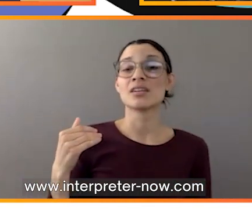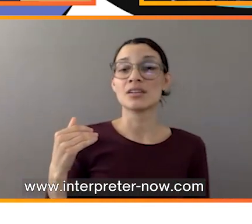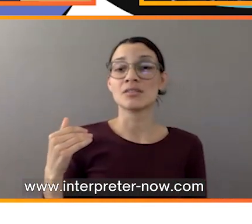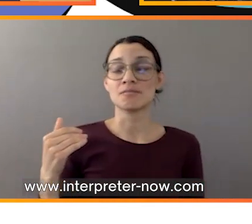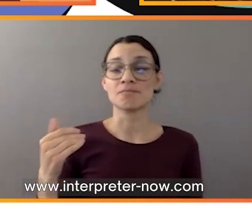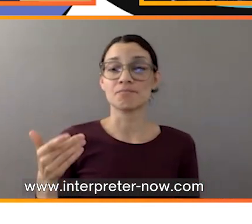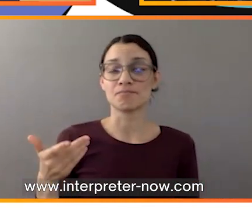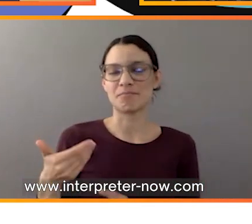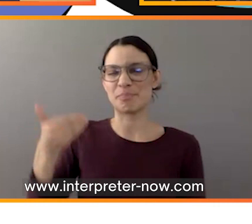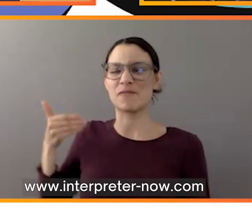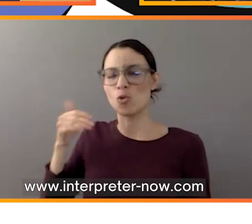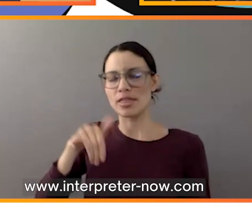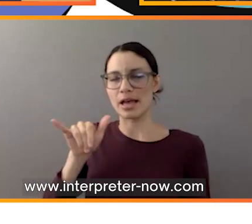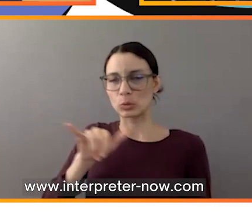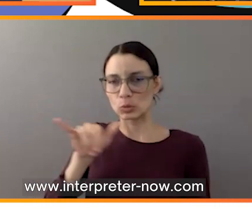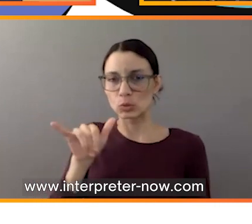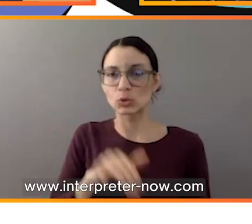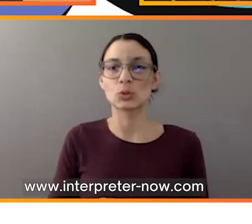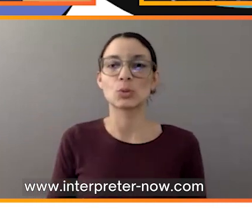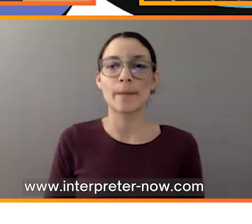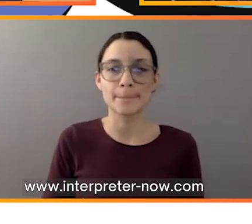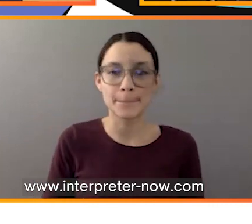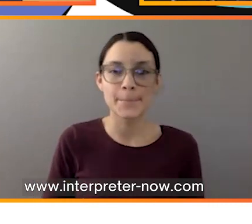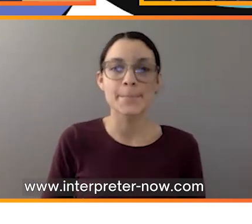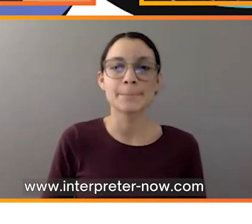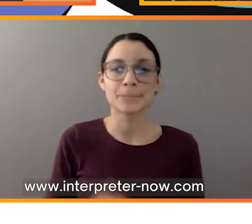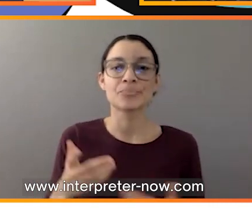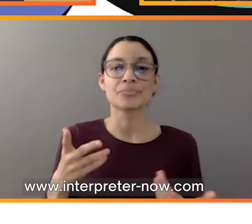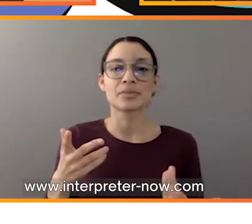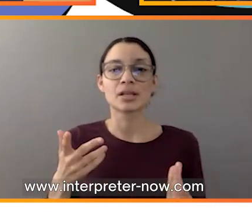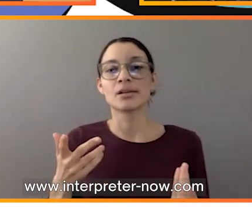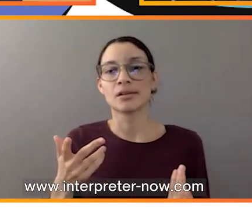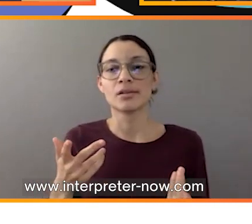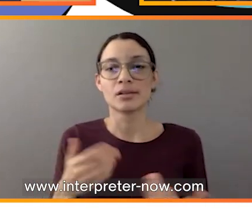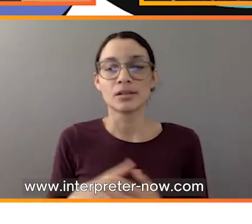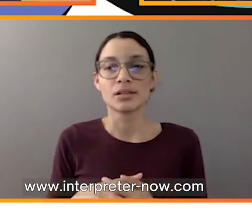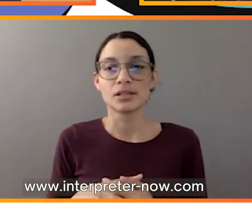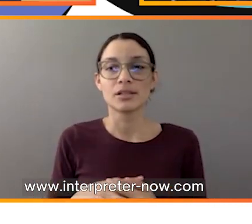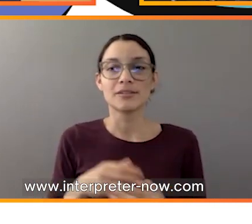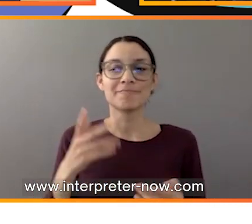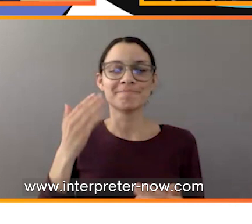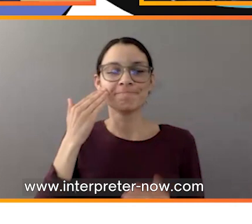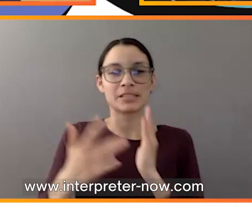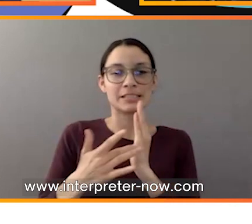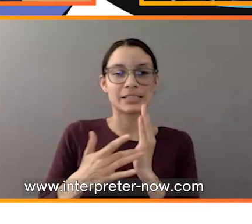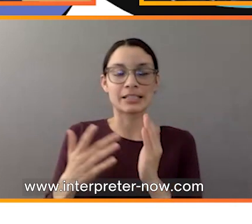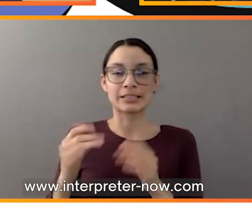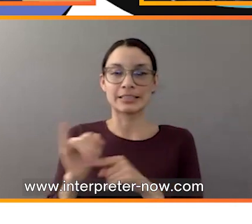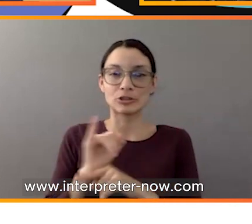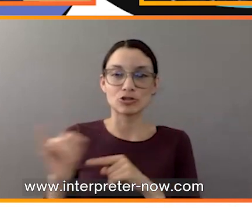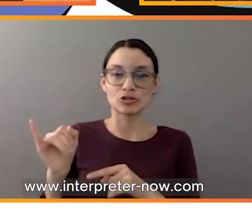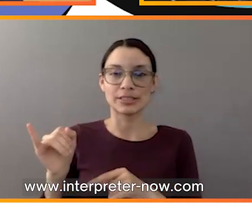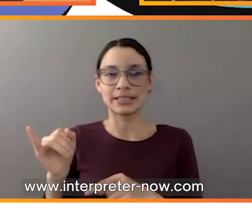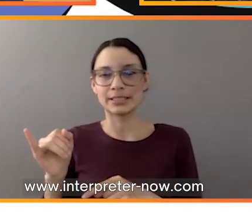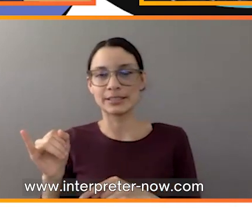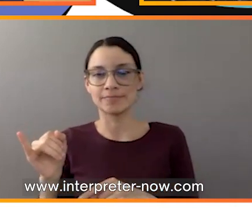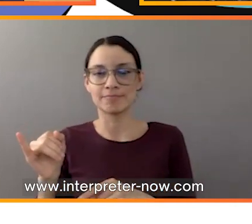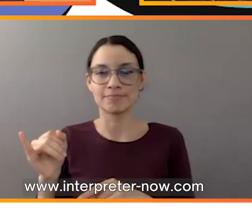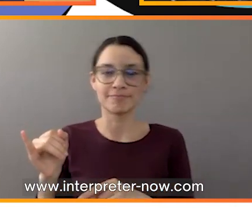So I'm seeing kind of the same patterns from 2008 of typical Type A founder or individual